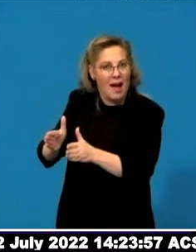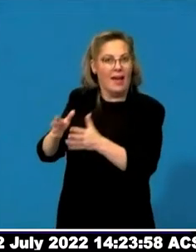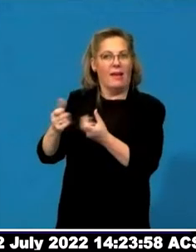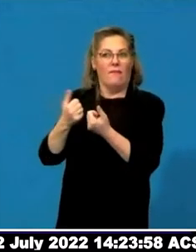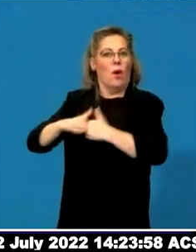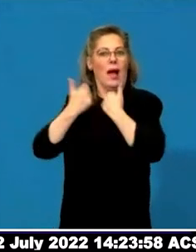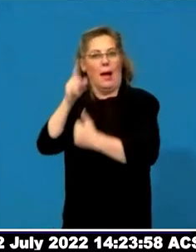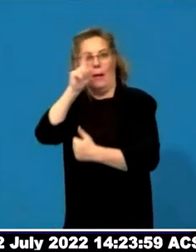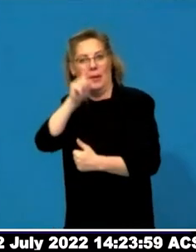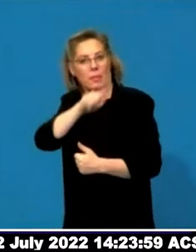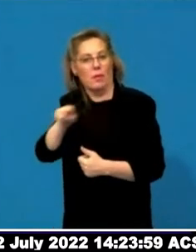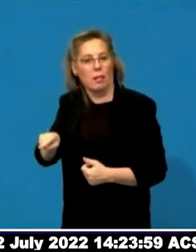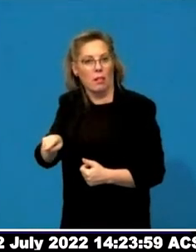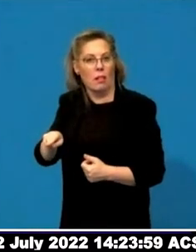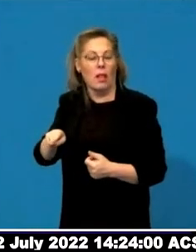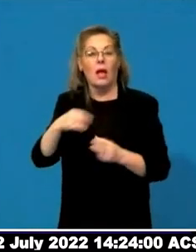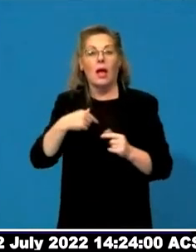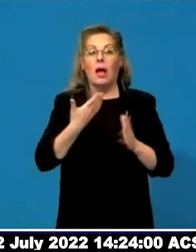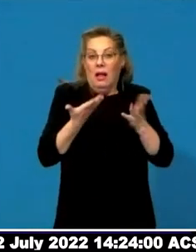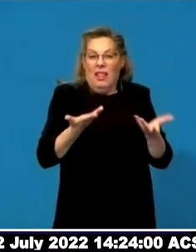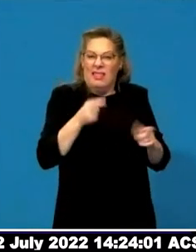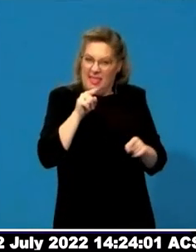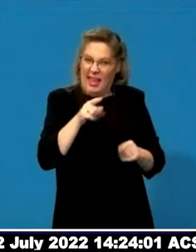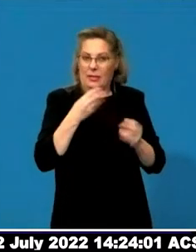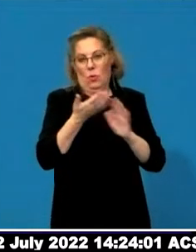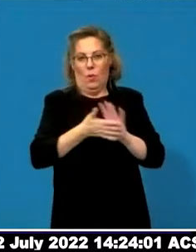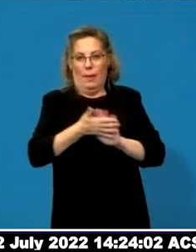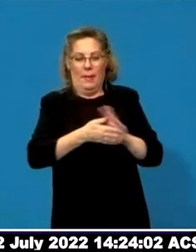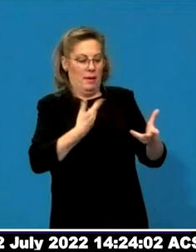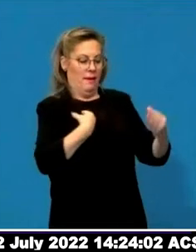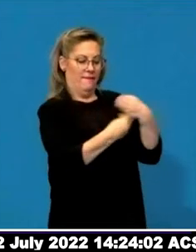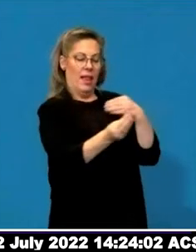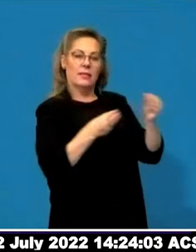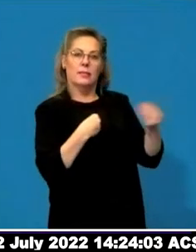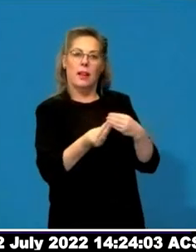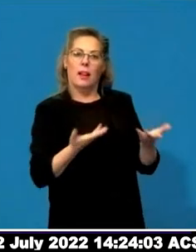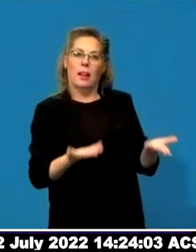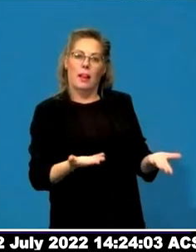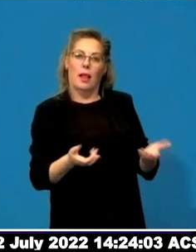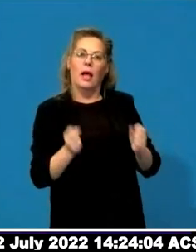and flexibility that's required to meet the needs of Anangu people.